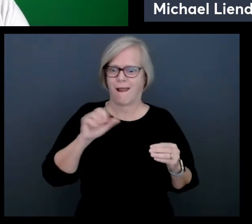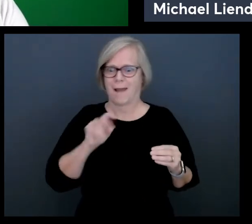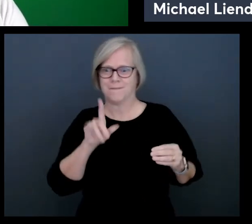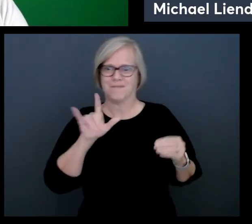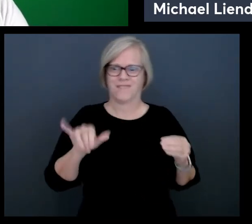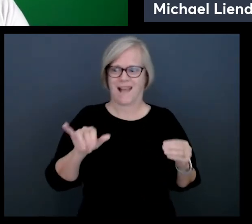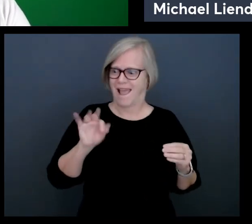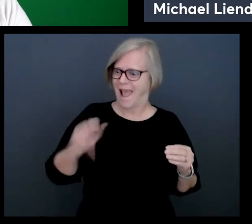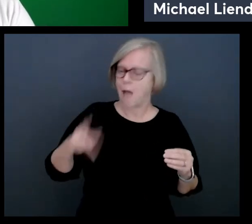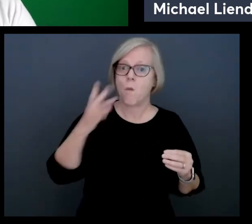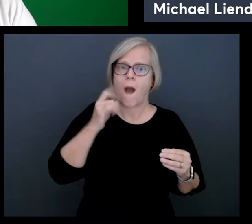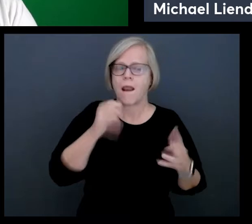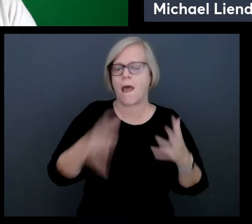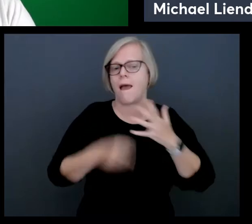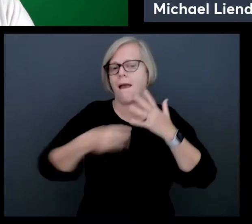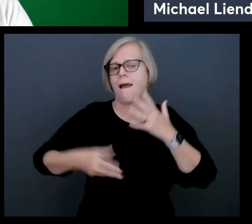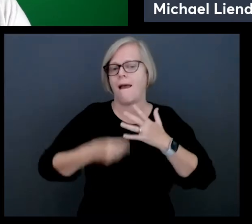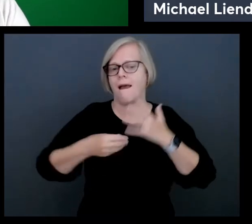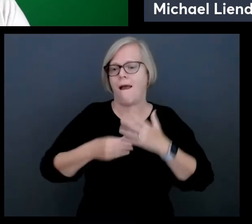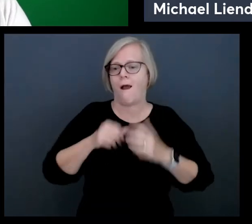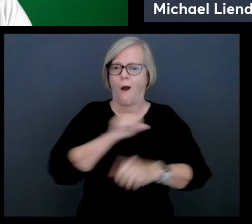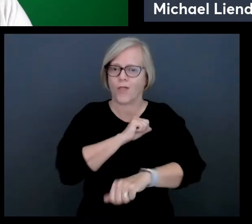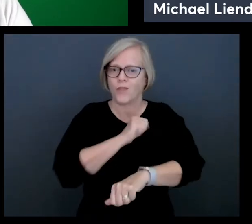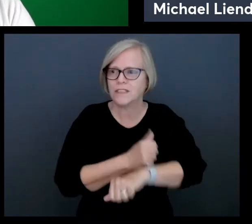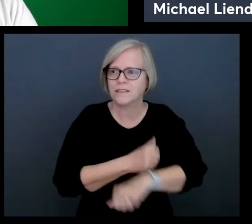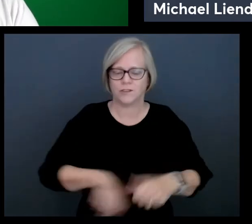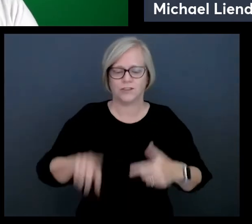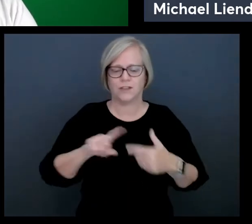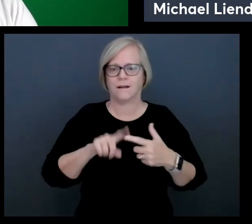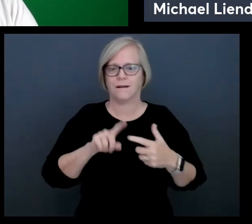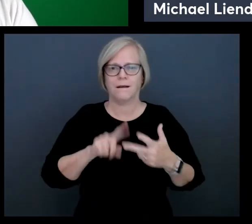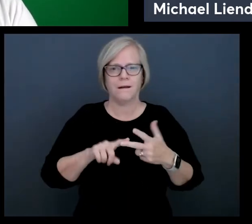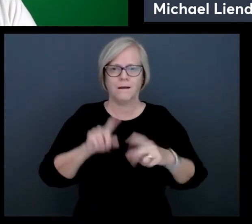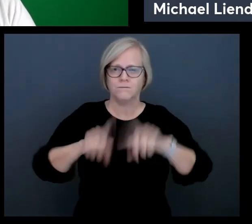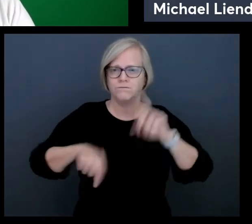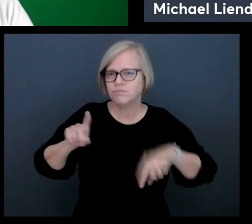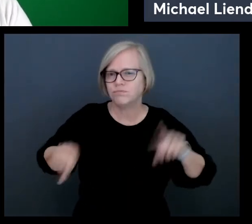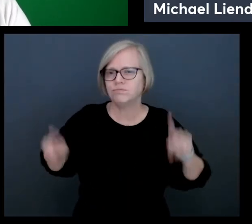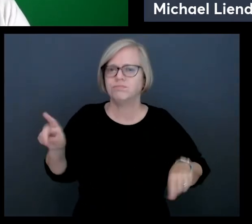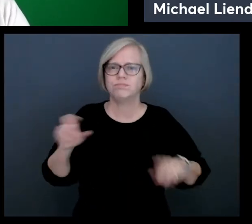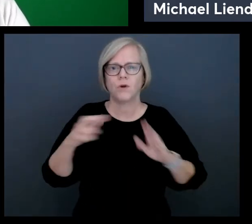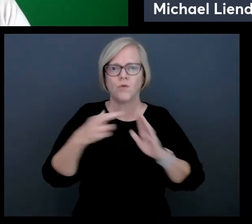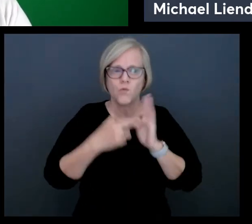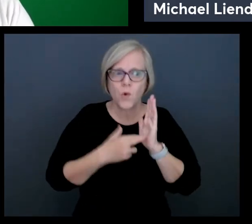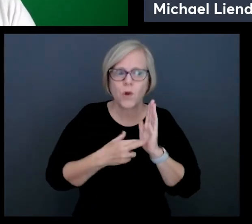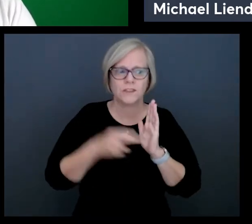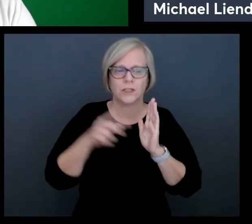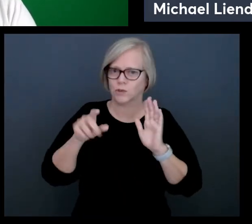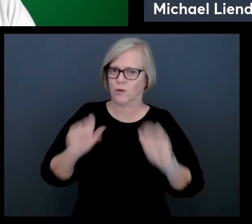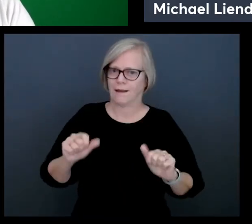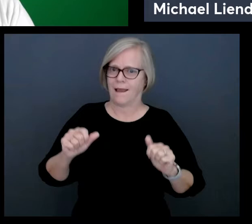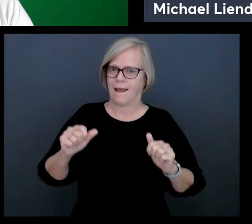because we're in an Amplify app, after all, right? So we can add in authorization and various rules